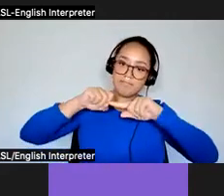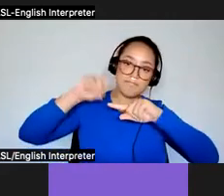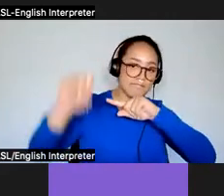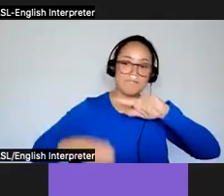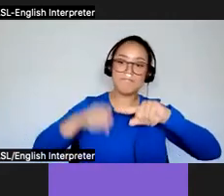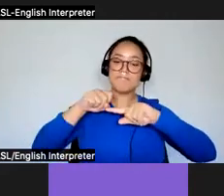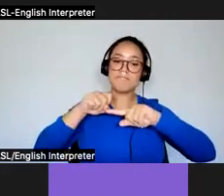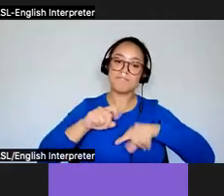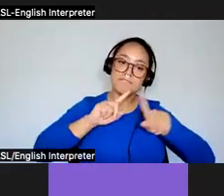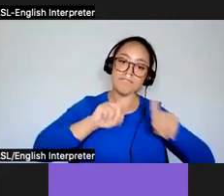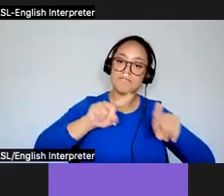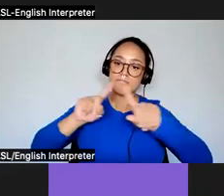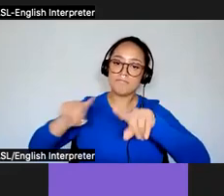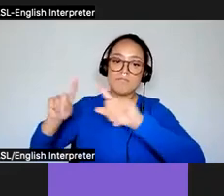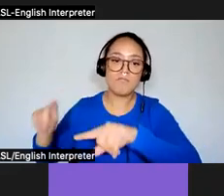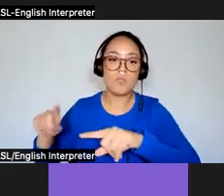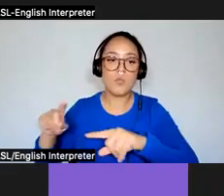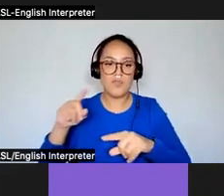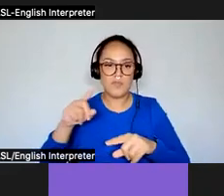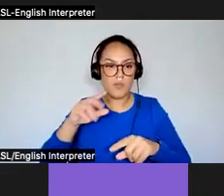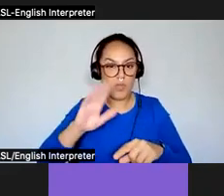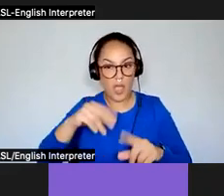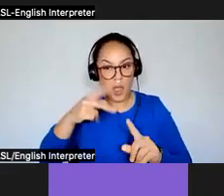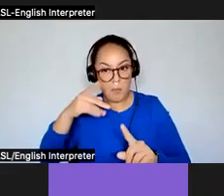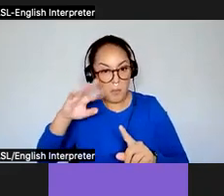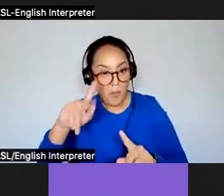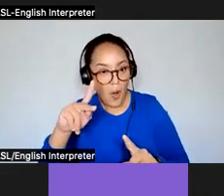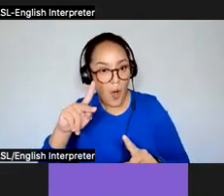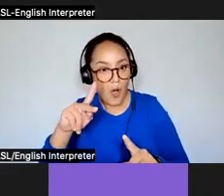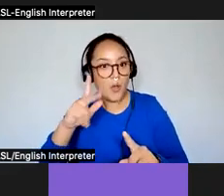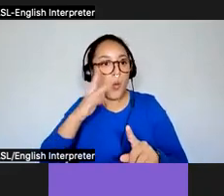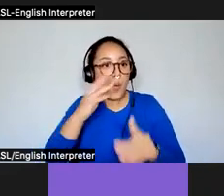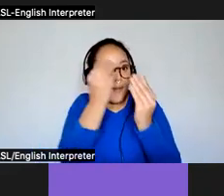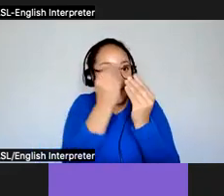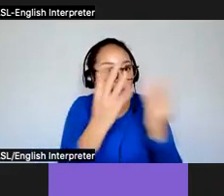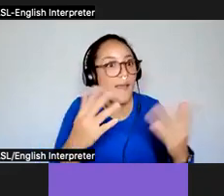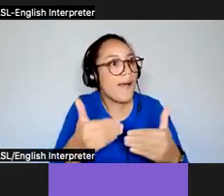To do some on site promotion, and also evaluation of the program, and each year that evaluation